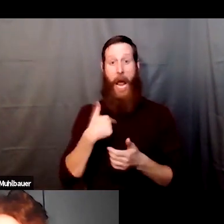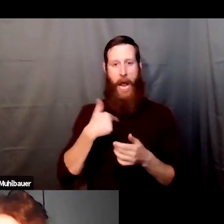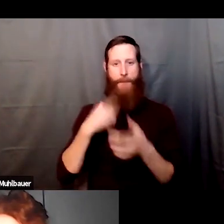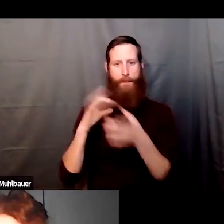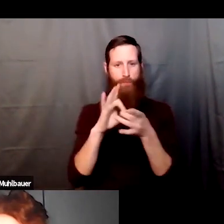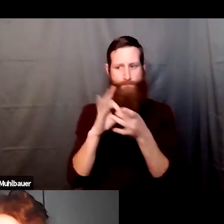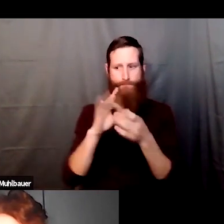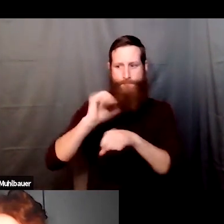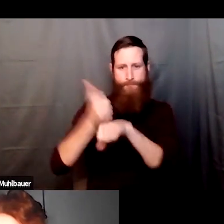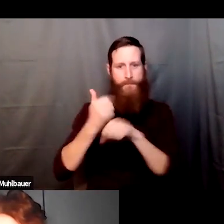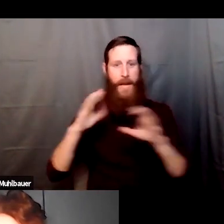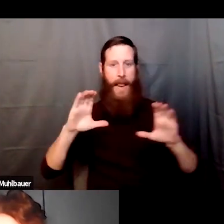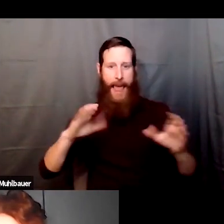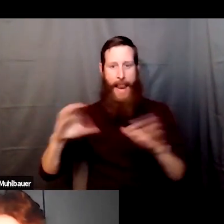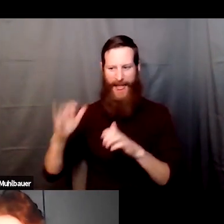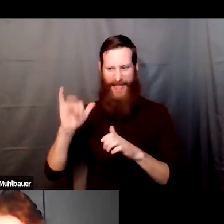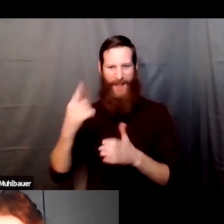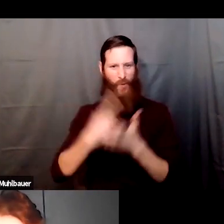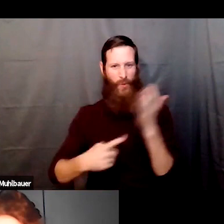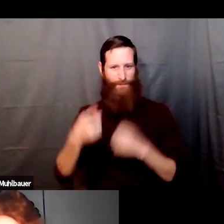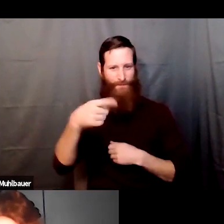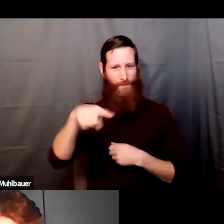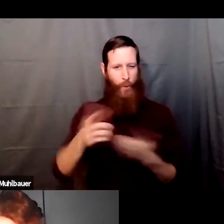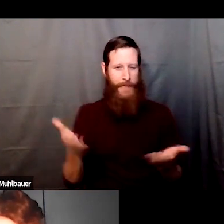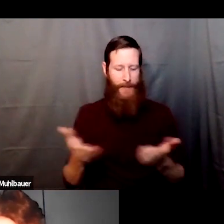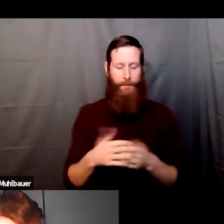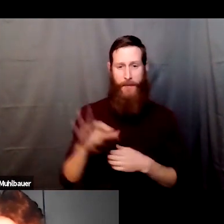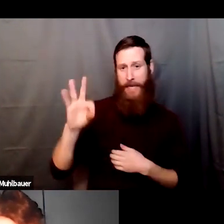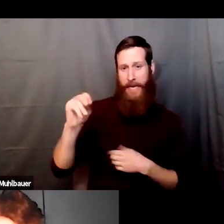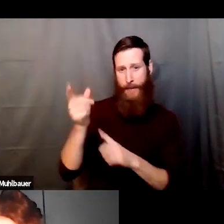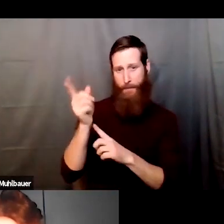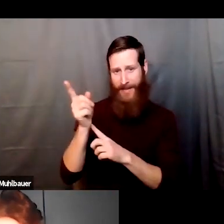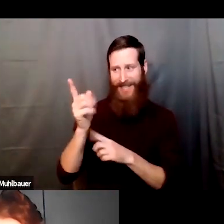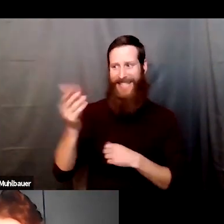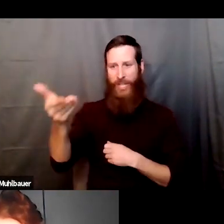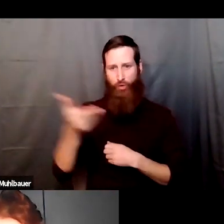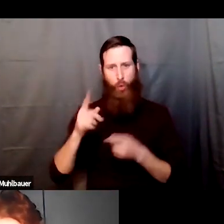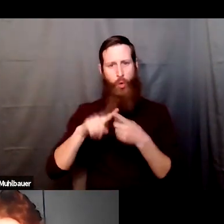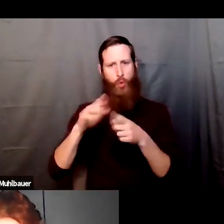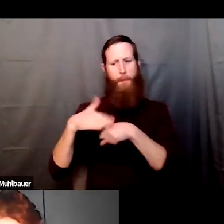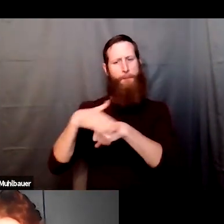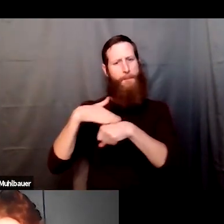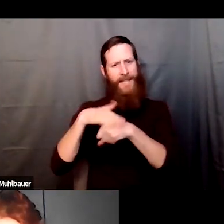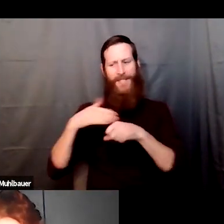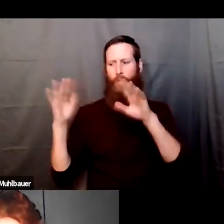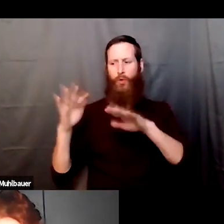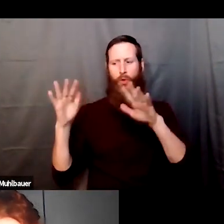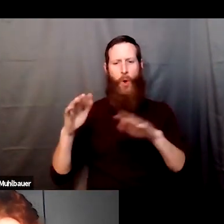avalanche awareness classes, which is what we are here for tonight. It's a 90 minute introduction to the basics of avalanche safety.